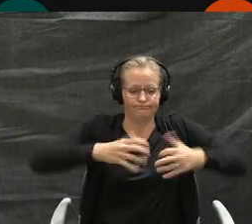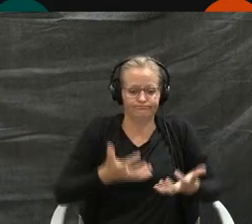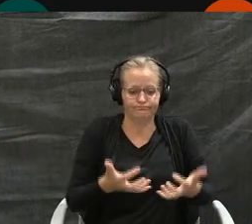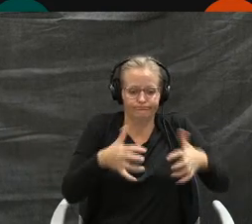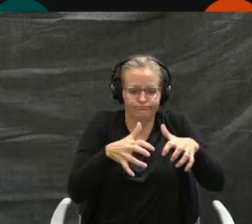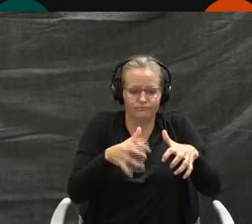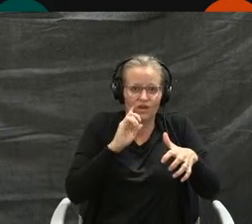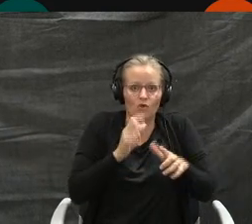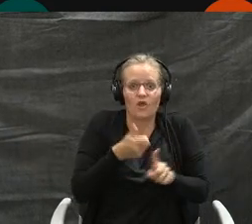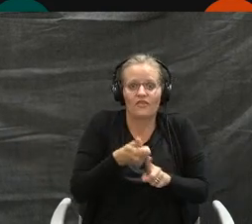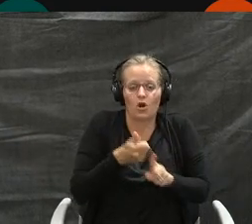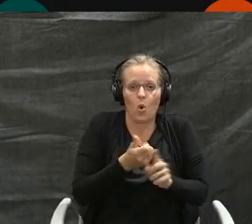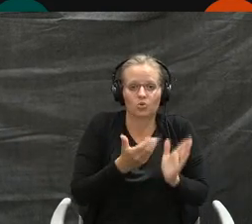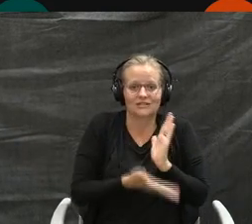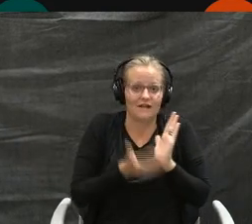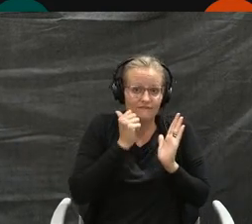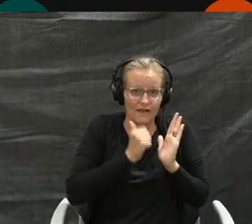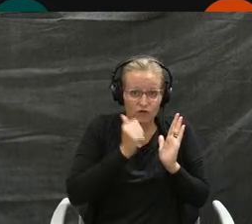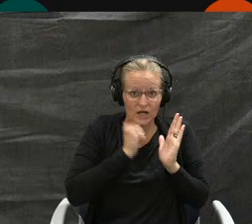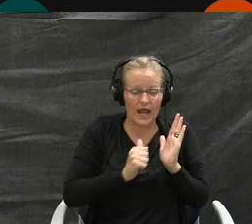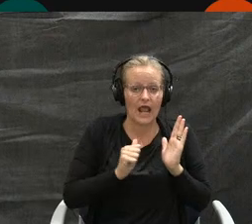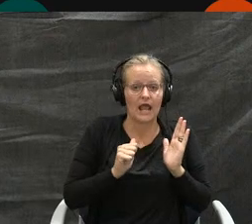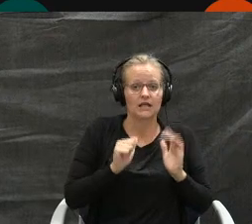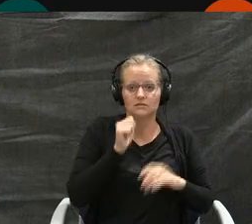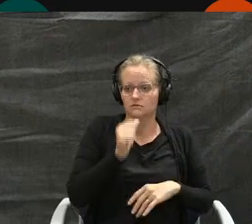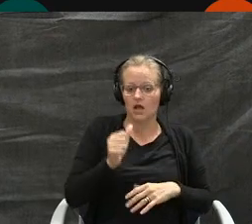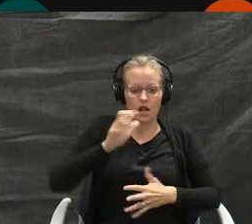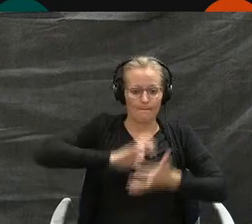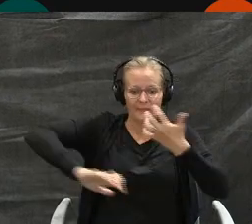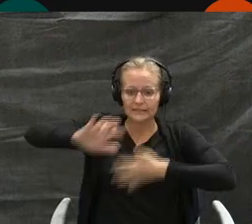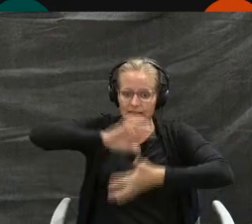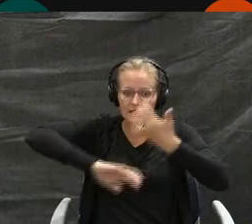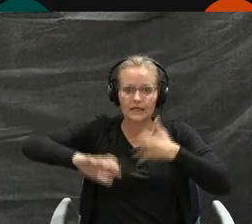day and so that they weren't mixing in and sharing. We also